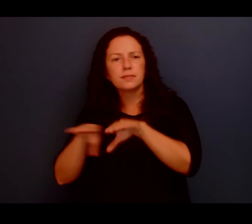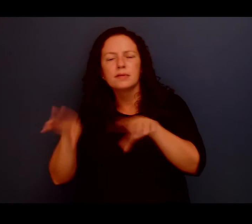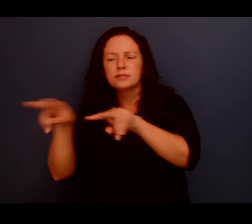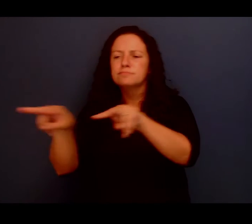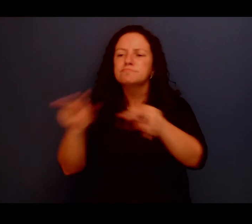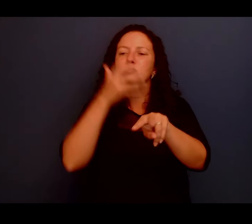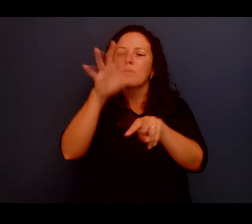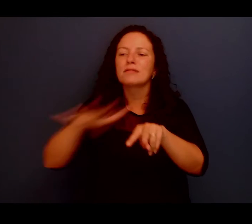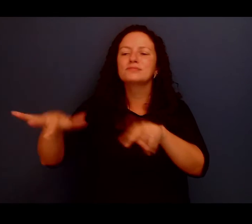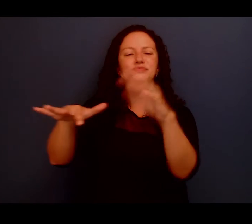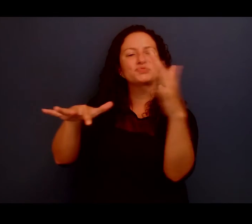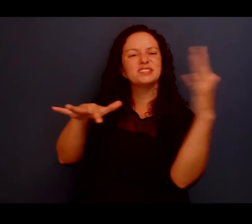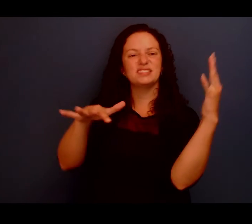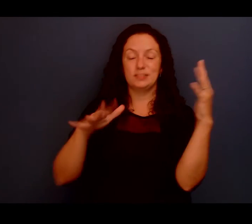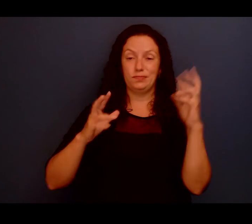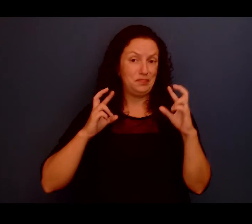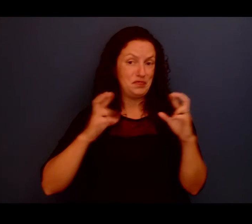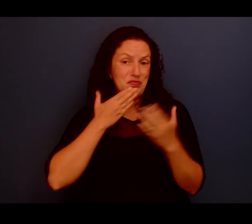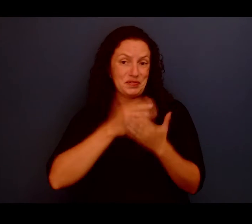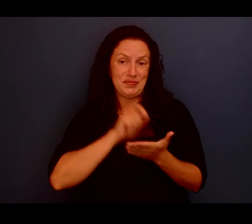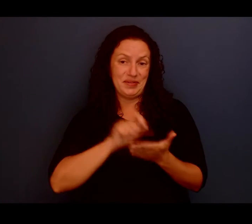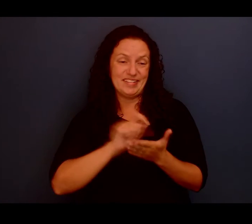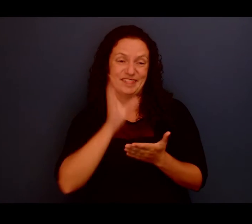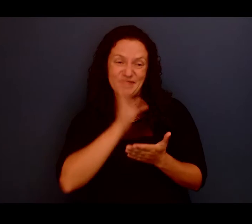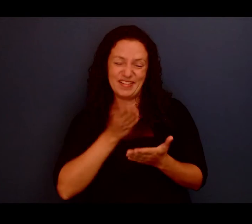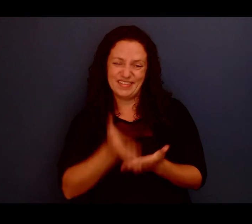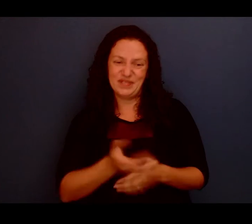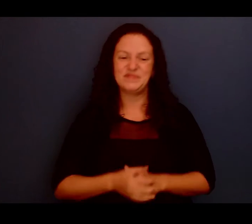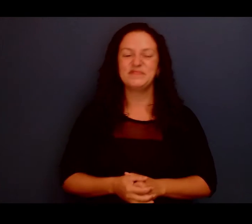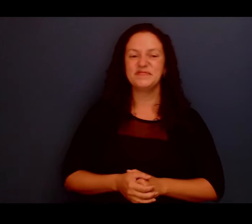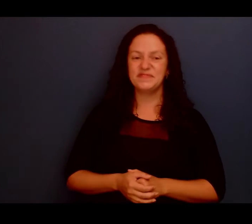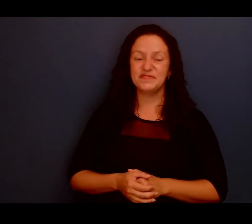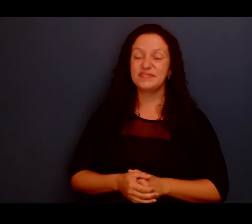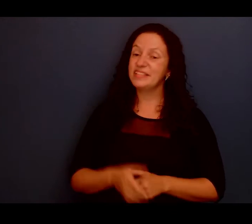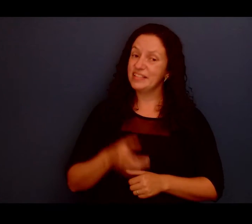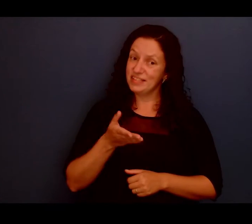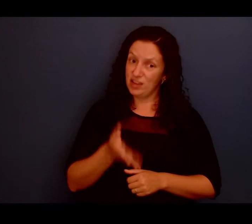and we hope a lot of good writing will happen here. And it will be the location of the